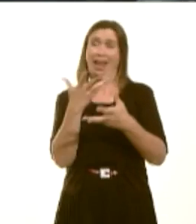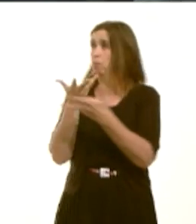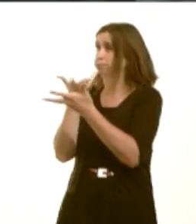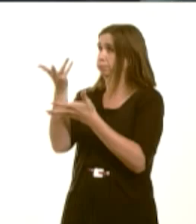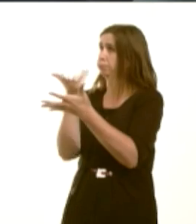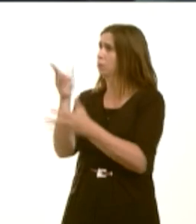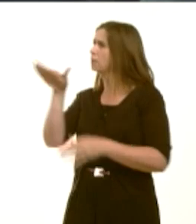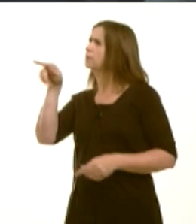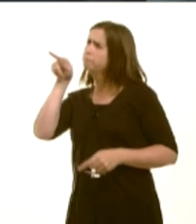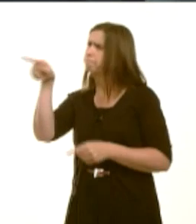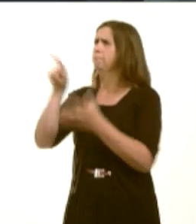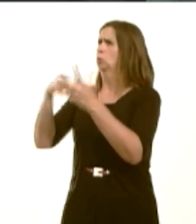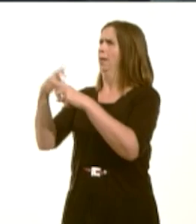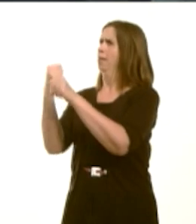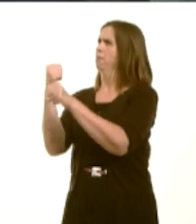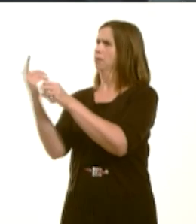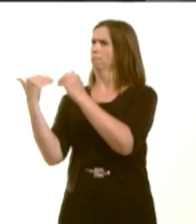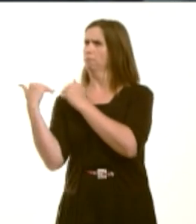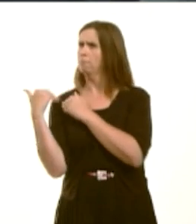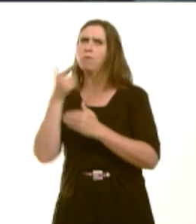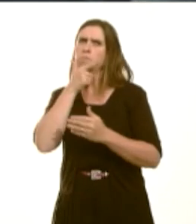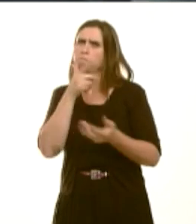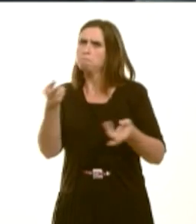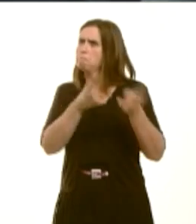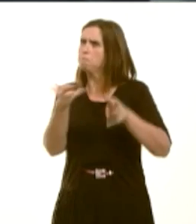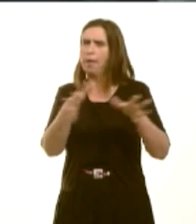of restoring these opencast sites, but you will be aware that some of the permissions